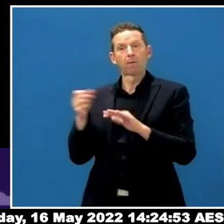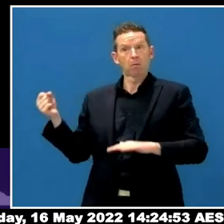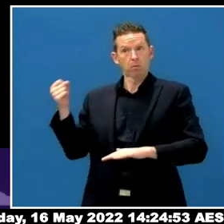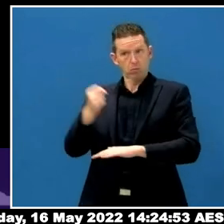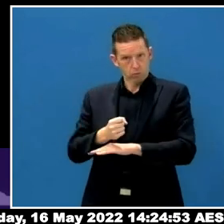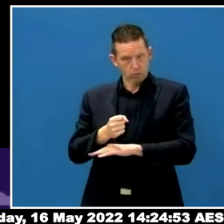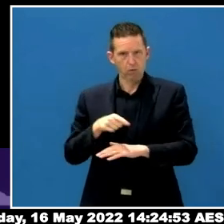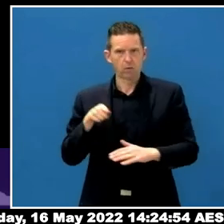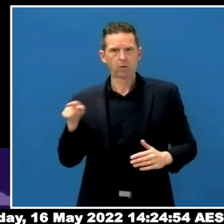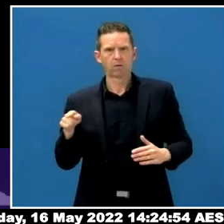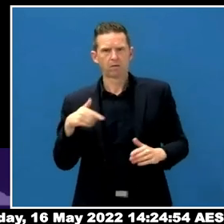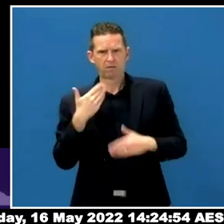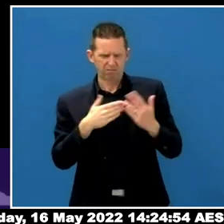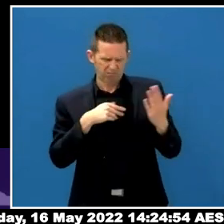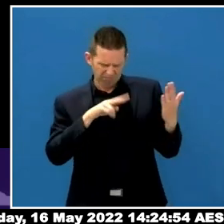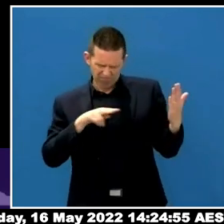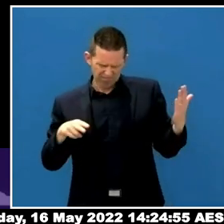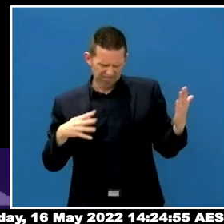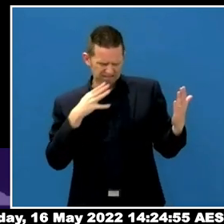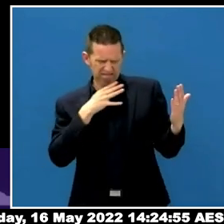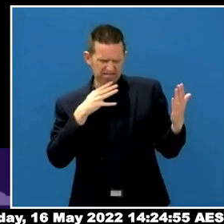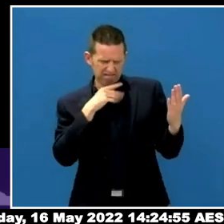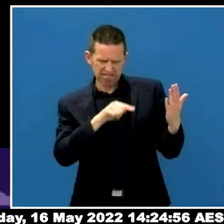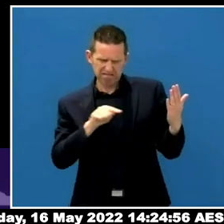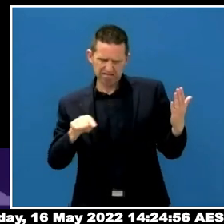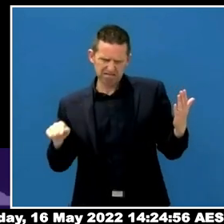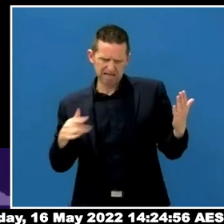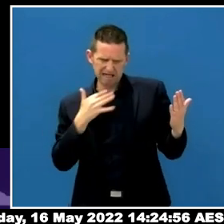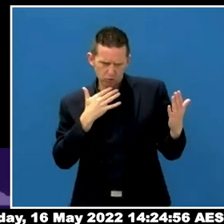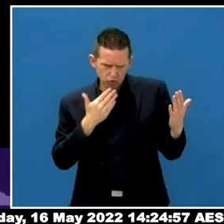billing, is that right, with - I never got an invoice.